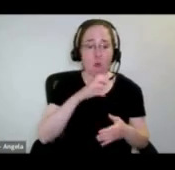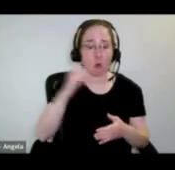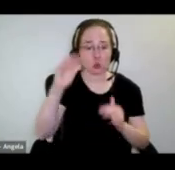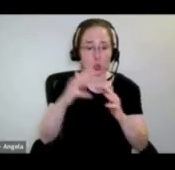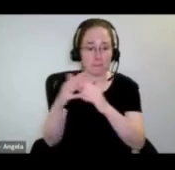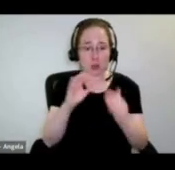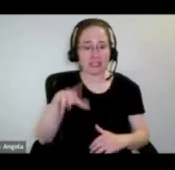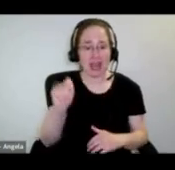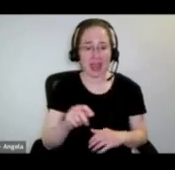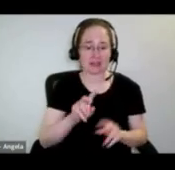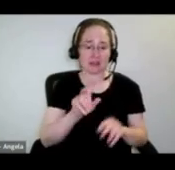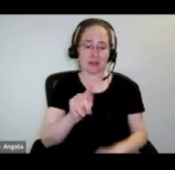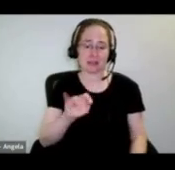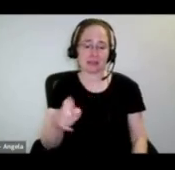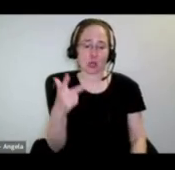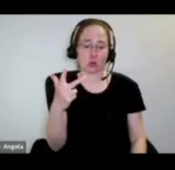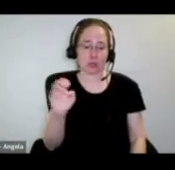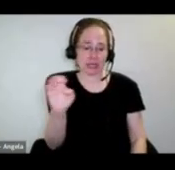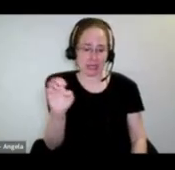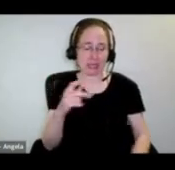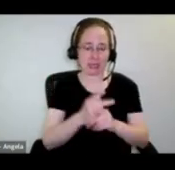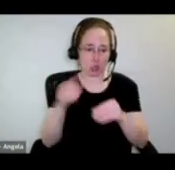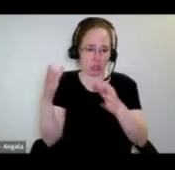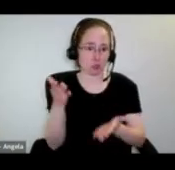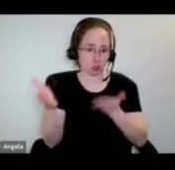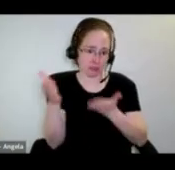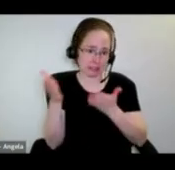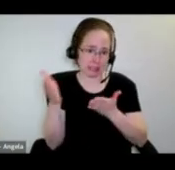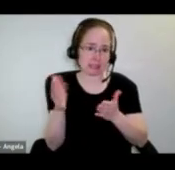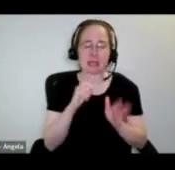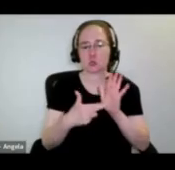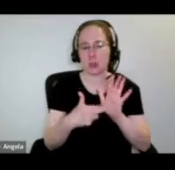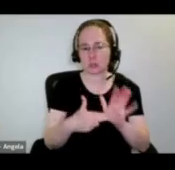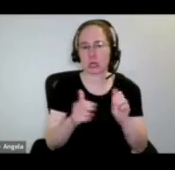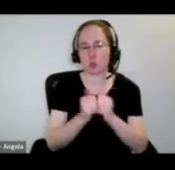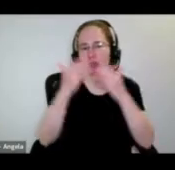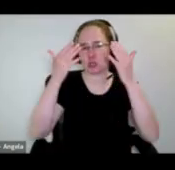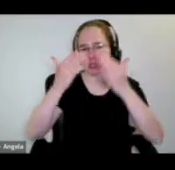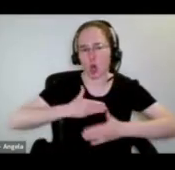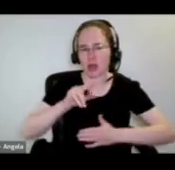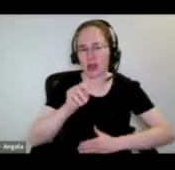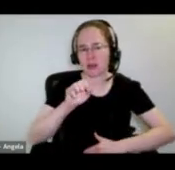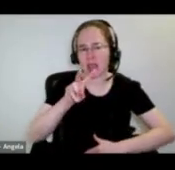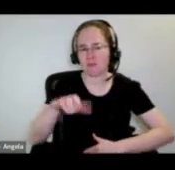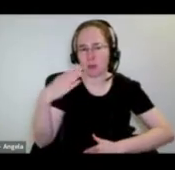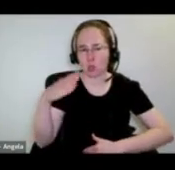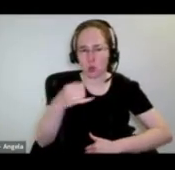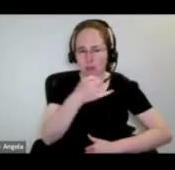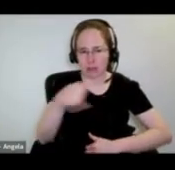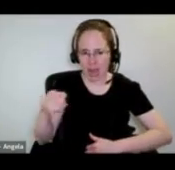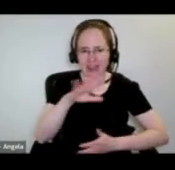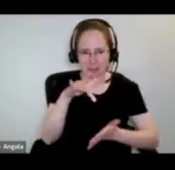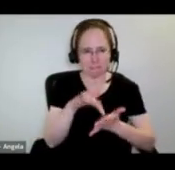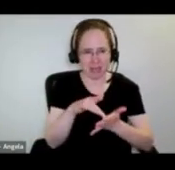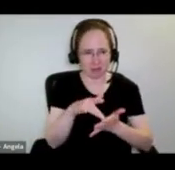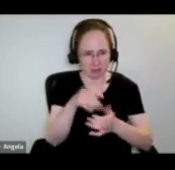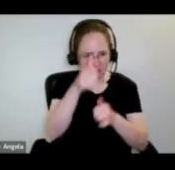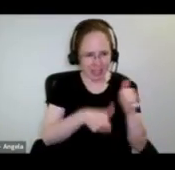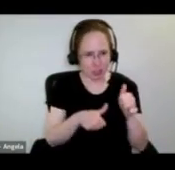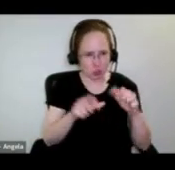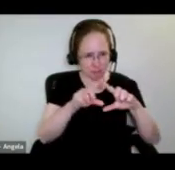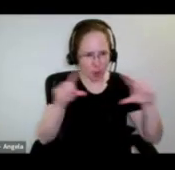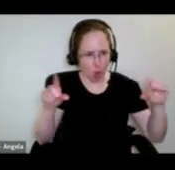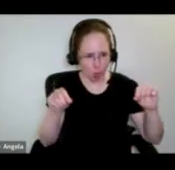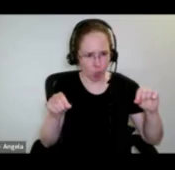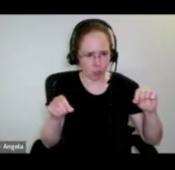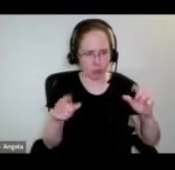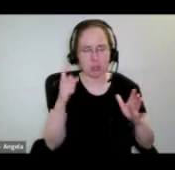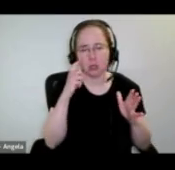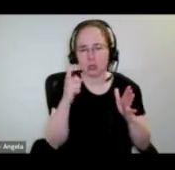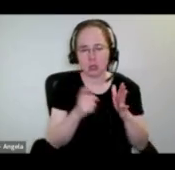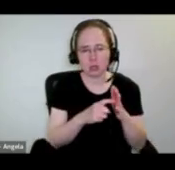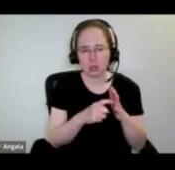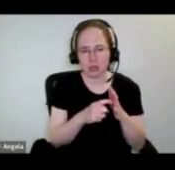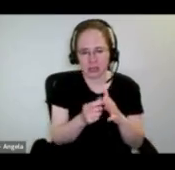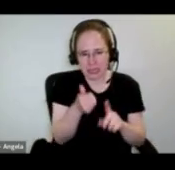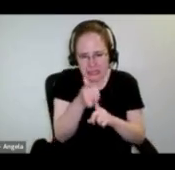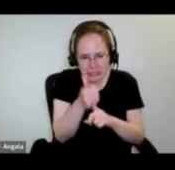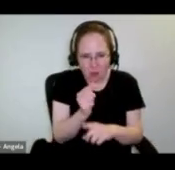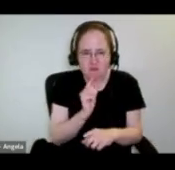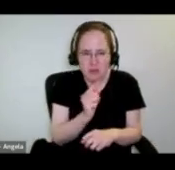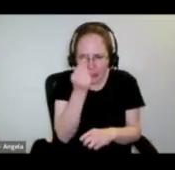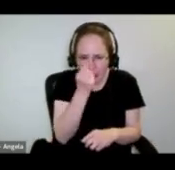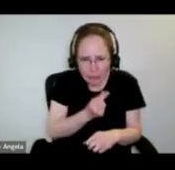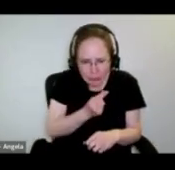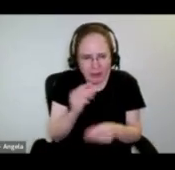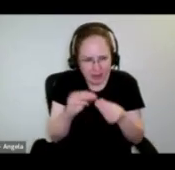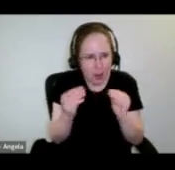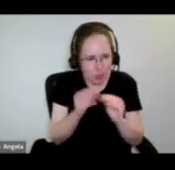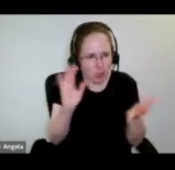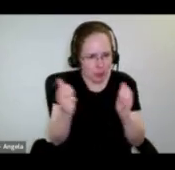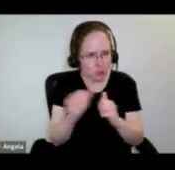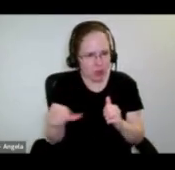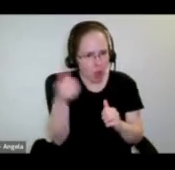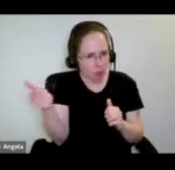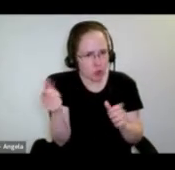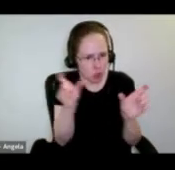David Watkins: The amount of dollars that the feds allocate to Older Americans Act Title IIIE Caregiver Services is represented by the darkest navy blue line in the middle of each of those bars. You can see on its own.